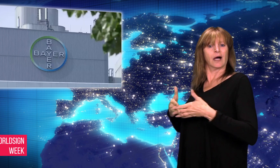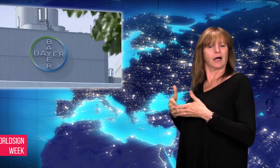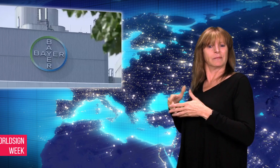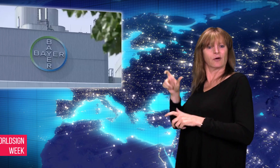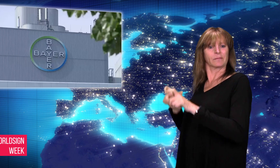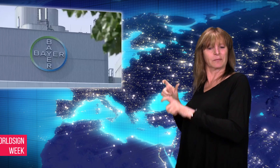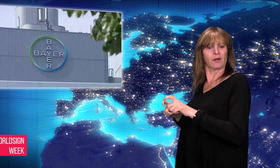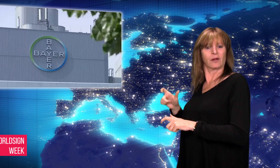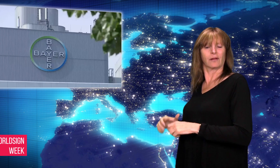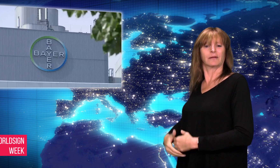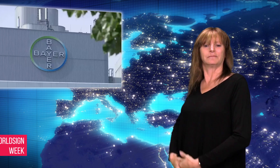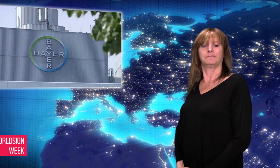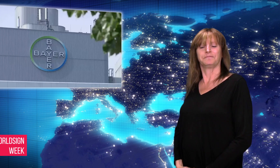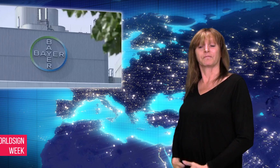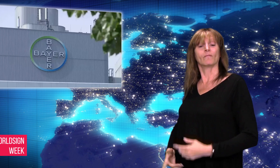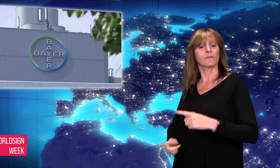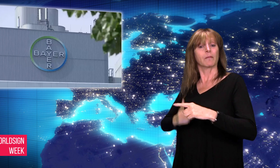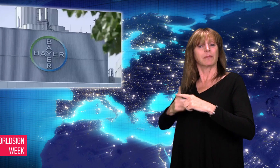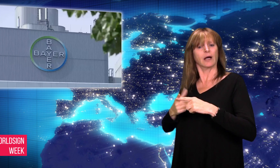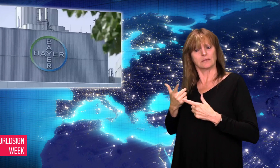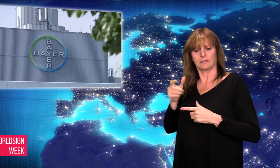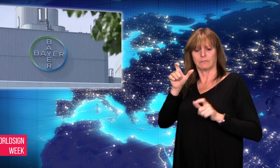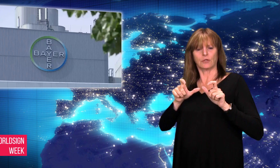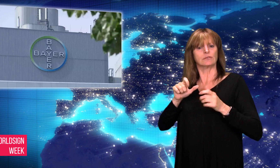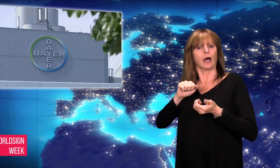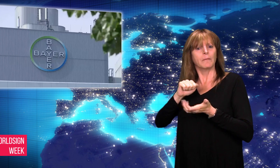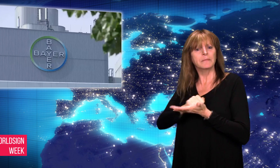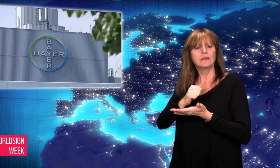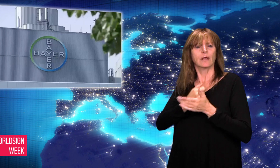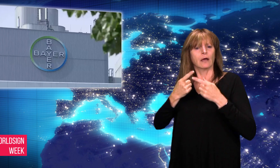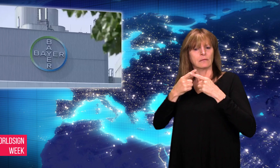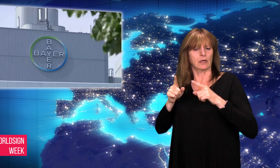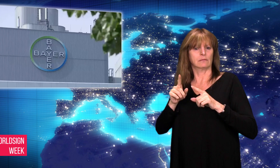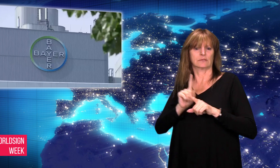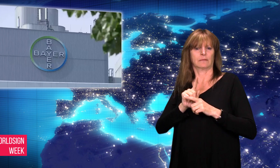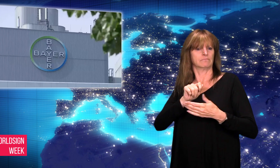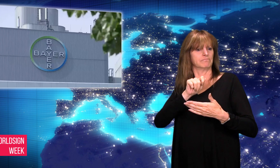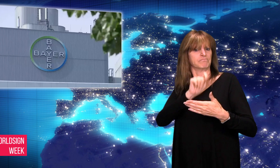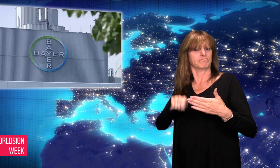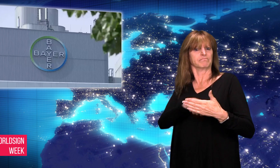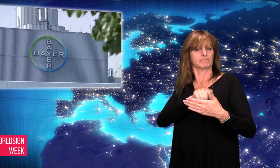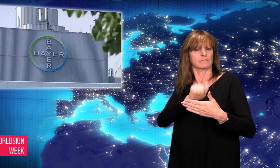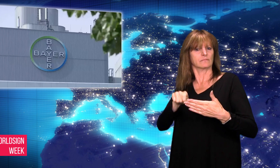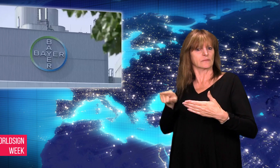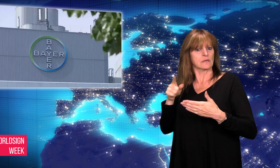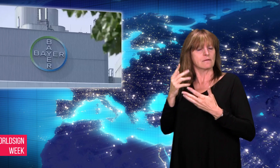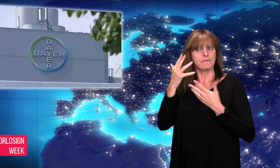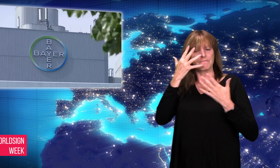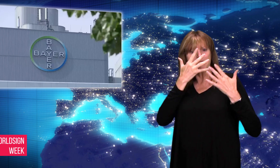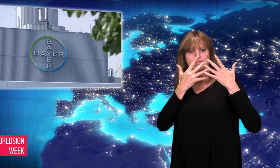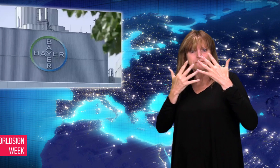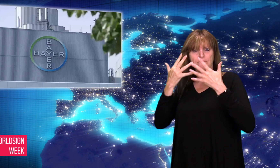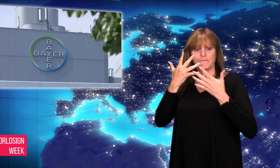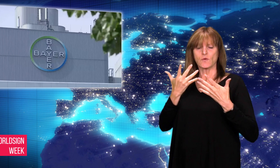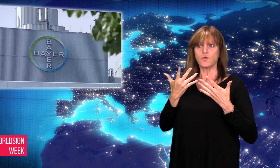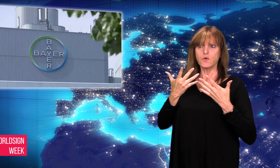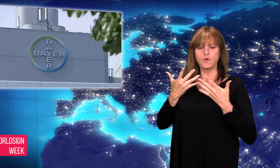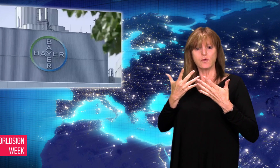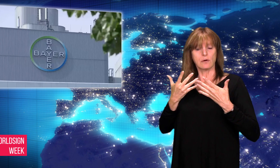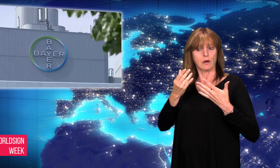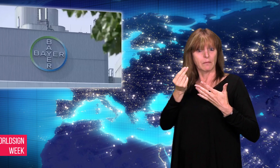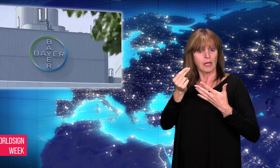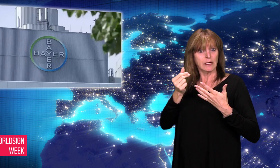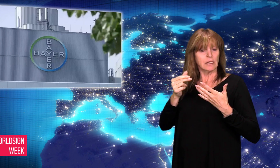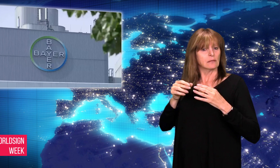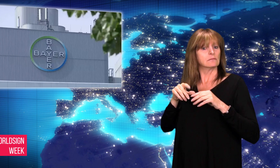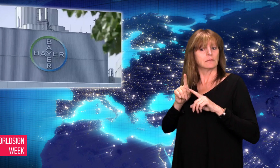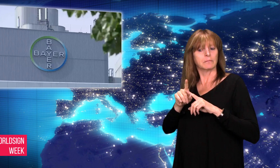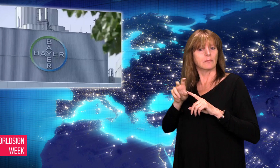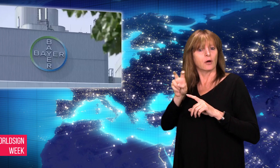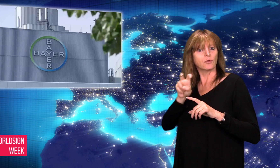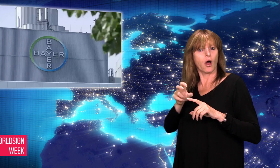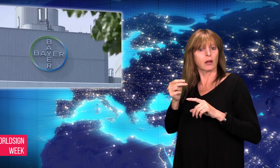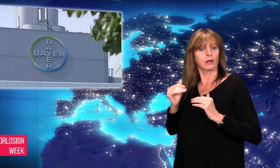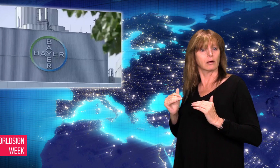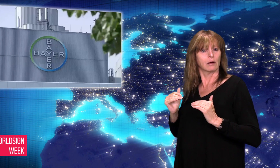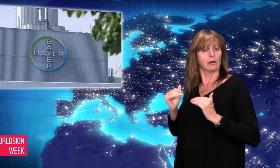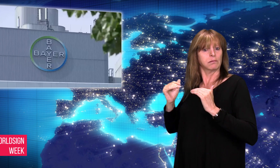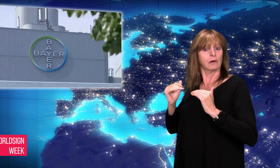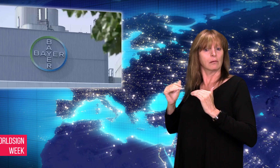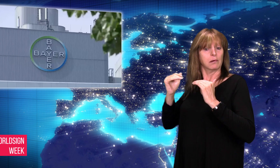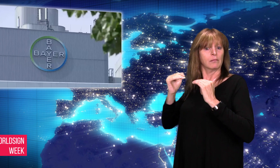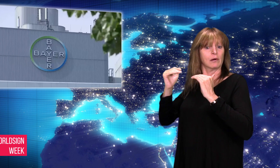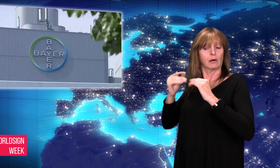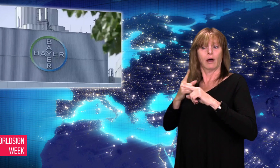critics are worried about ts effect on price and greater corporate